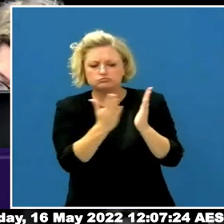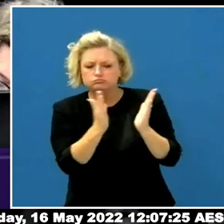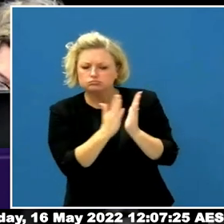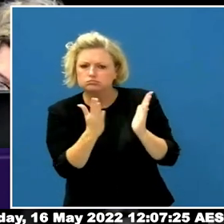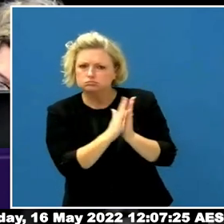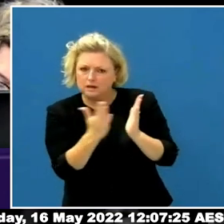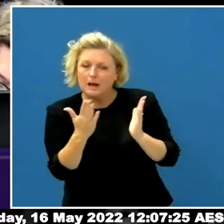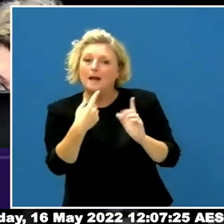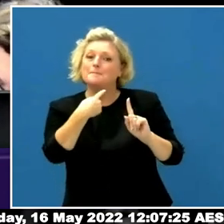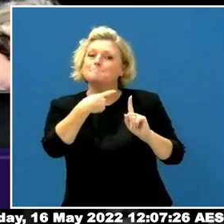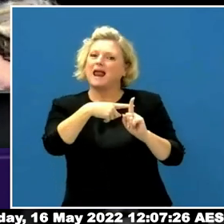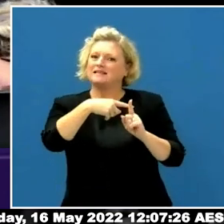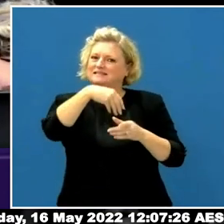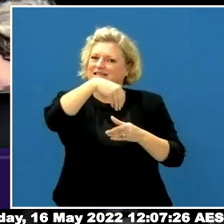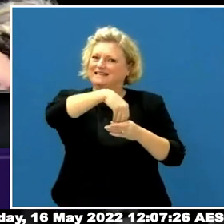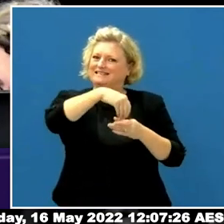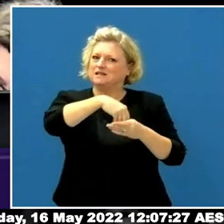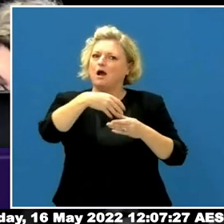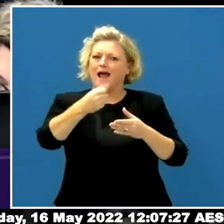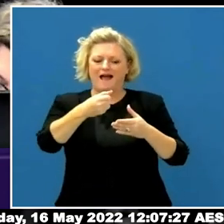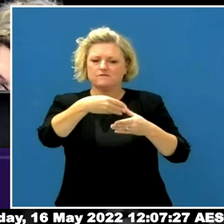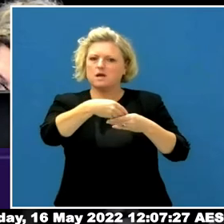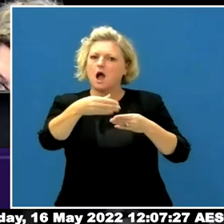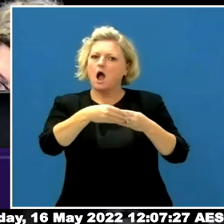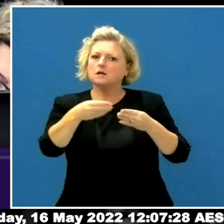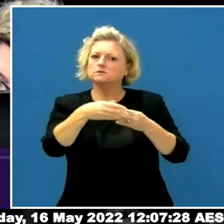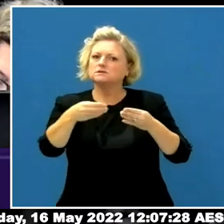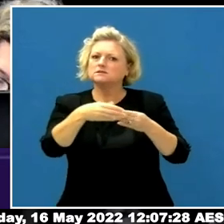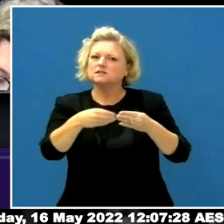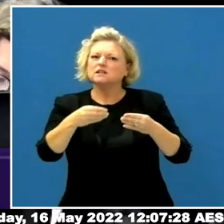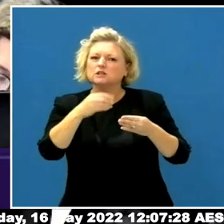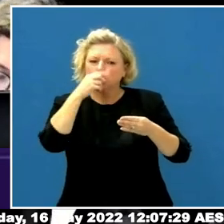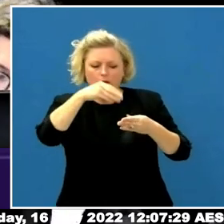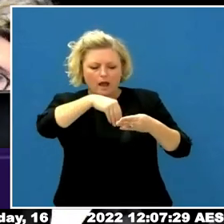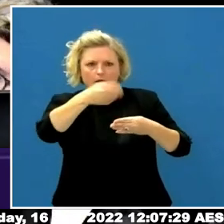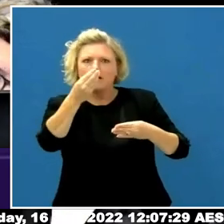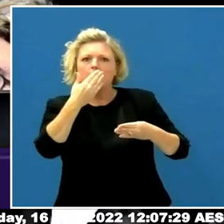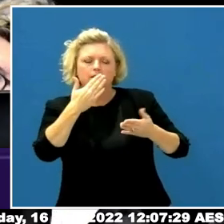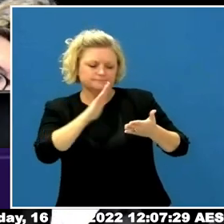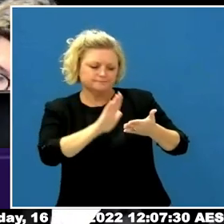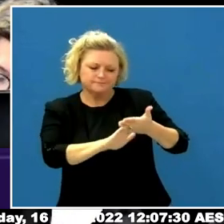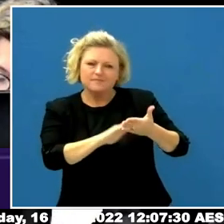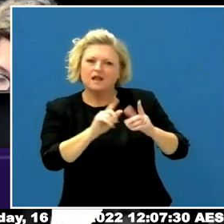So there was sections for them to stick on - on what Jason had done that day, or for Jason